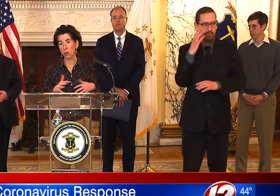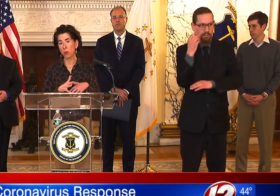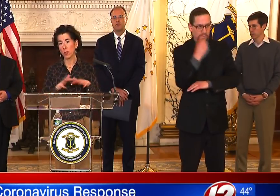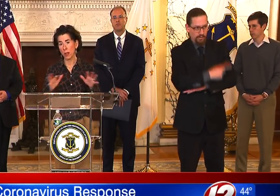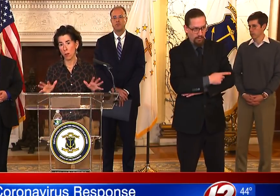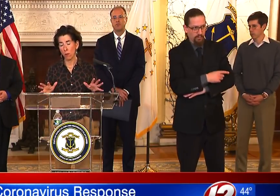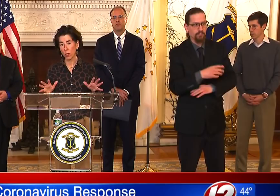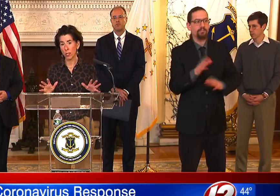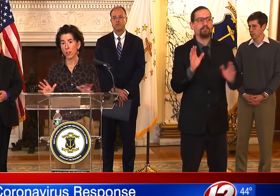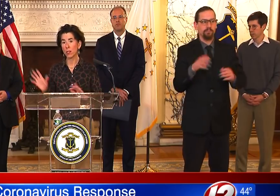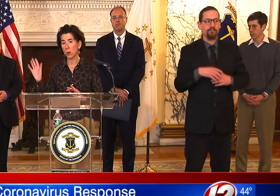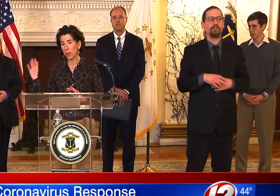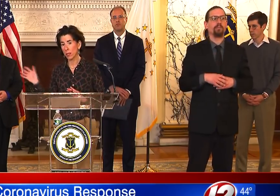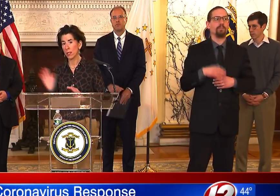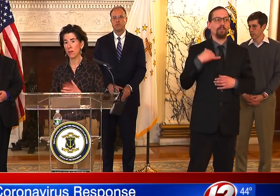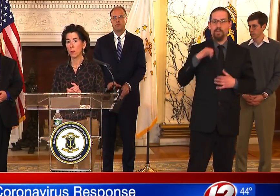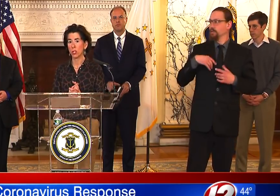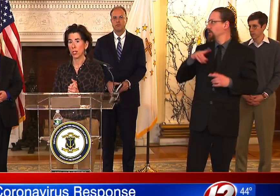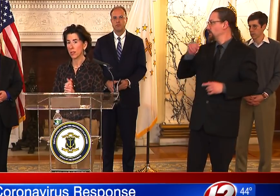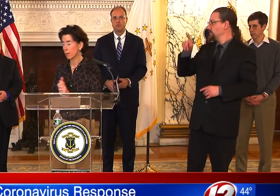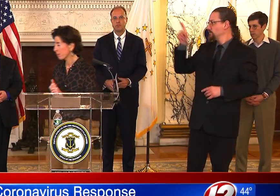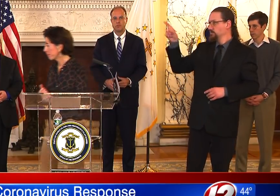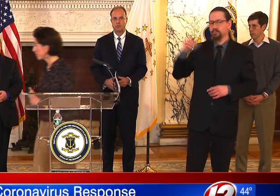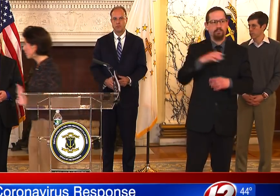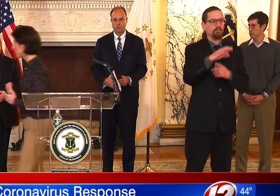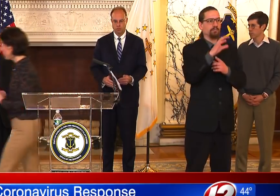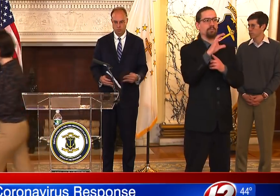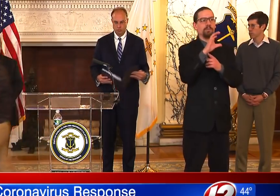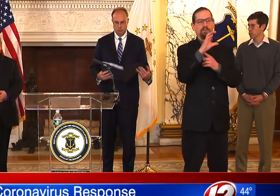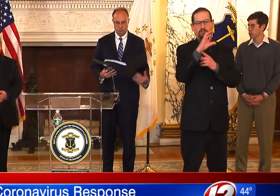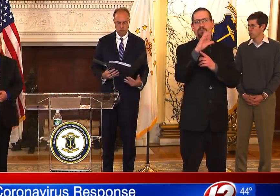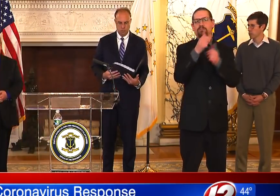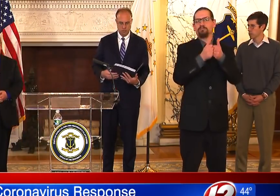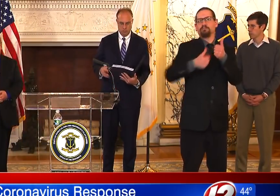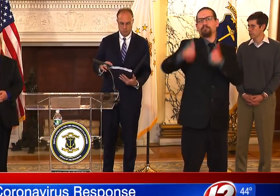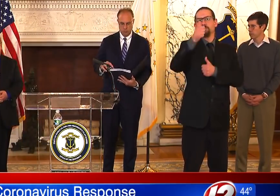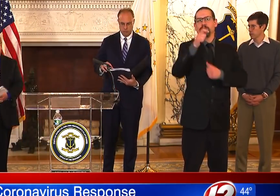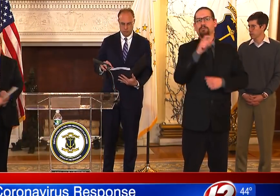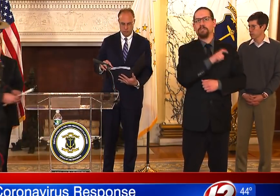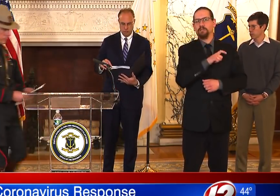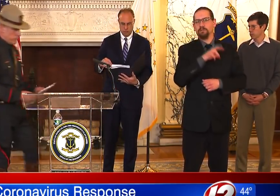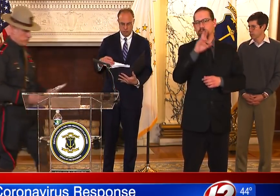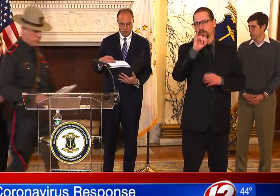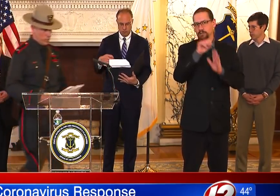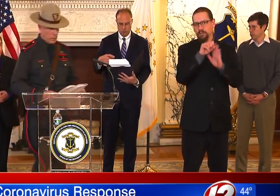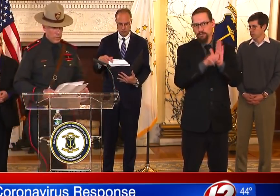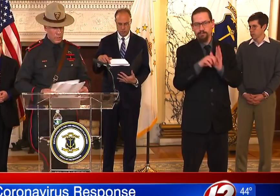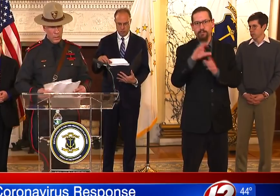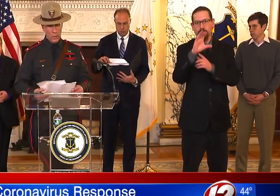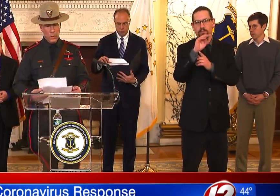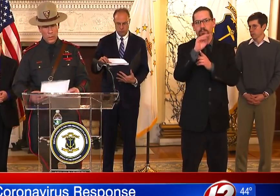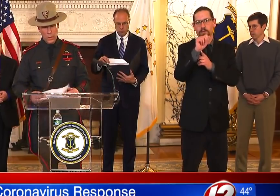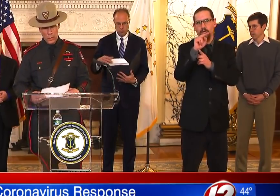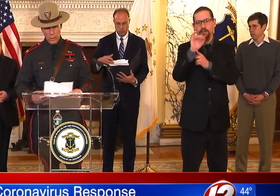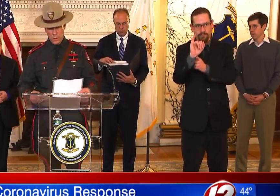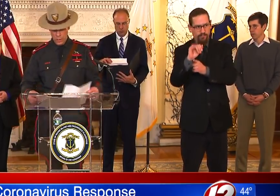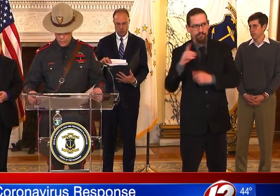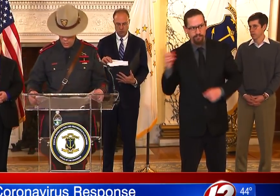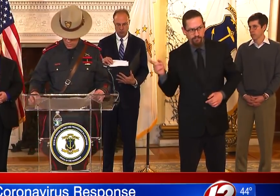THAT IS WHAT IS HAPPENING AND THAT IS HOW WE ARE ENFORCING YET. TO THAT END, COLONEL MANNING AND HIS TROOPS ARE ENFORCING THIS, I